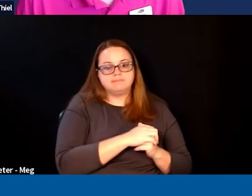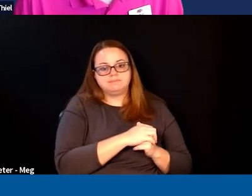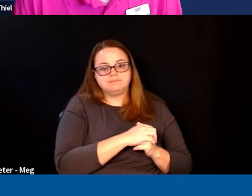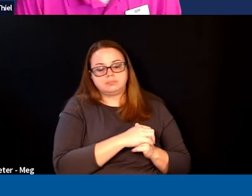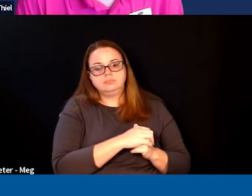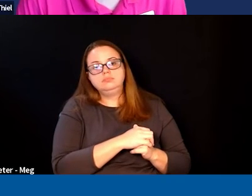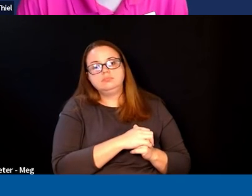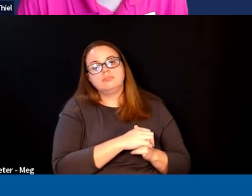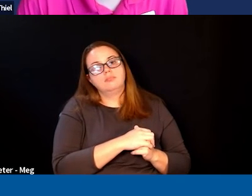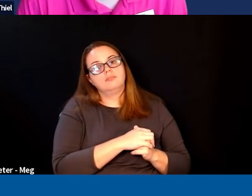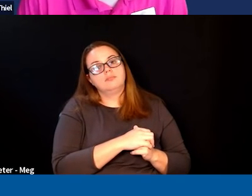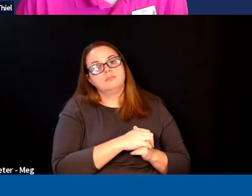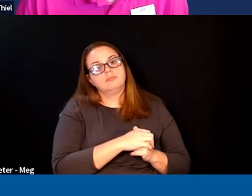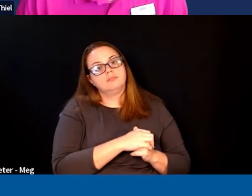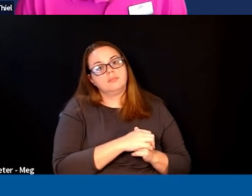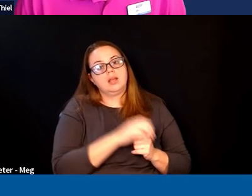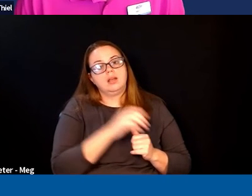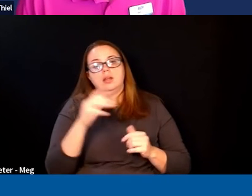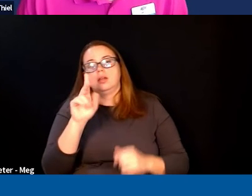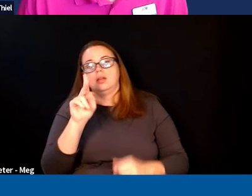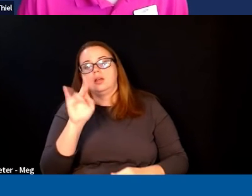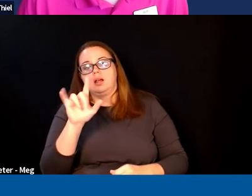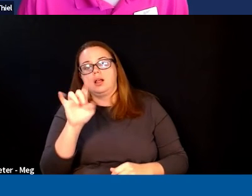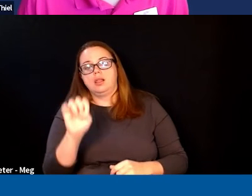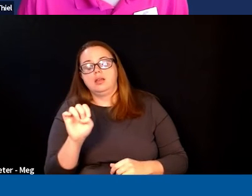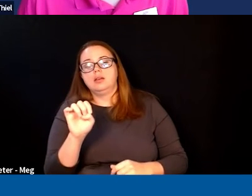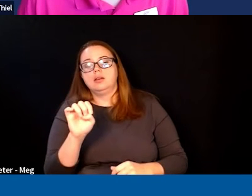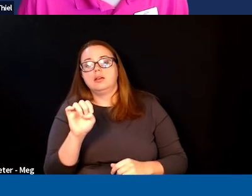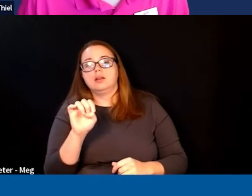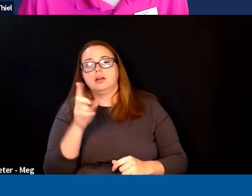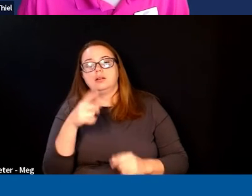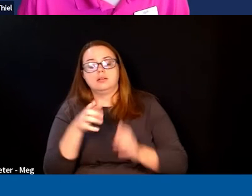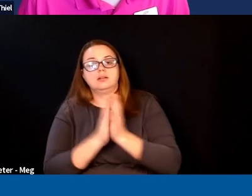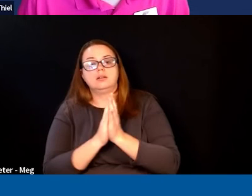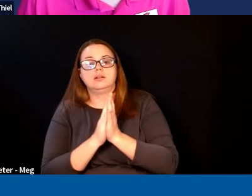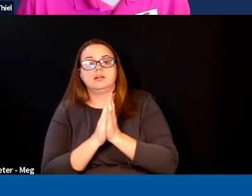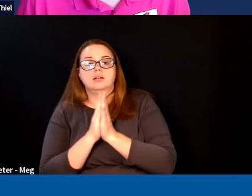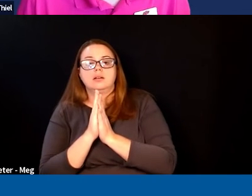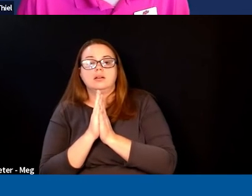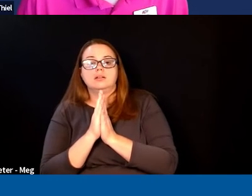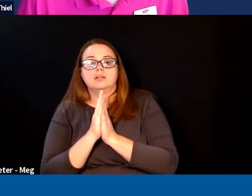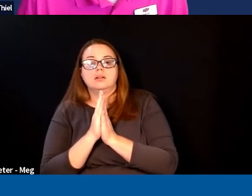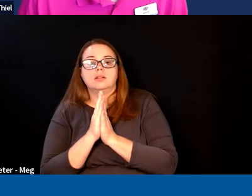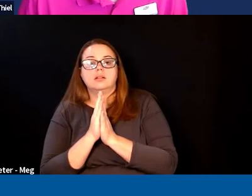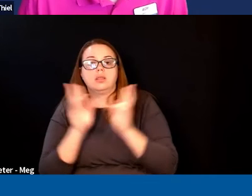Next up, we have a question from Kylie. They ask... They say, the quote about our experiences